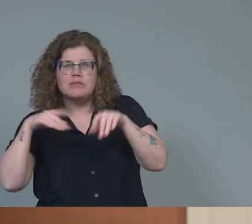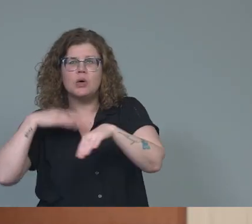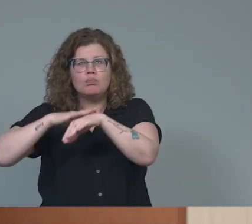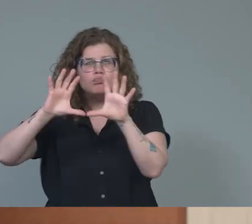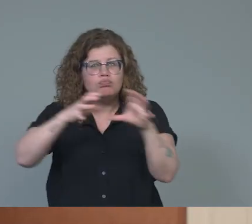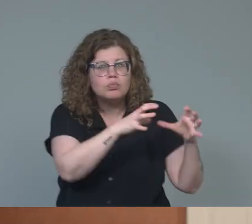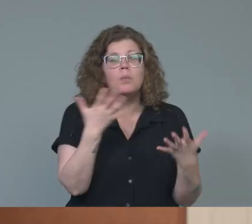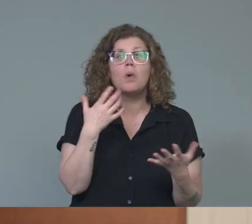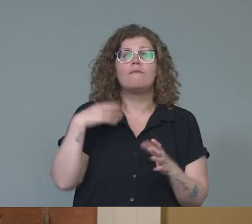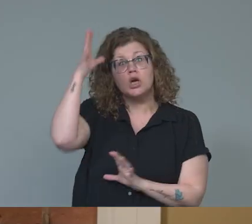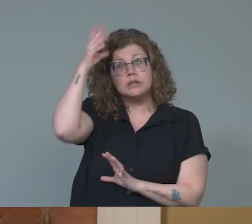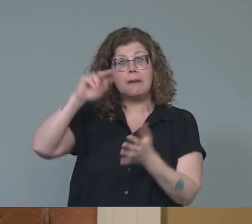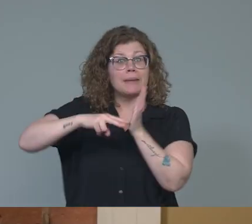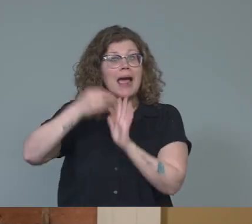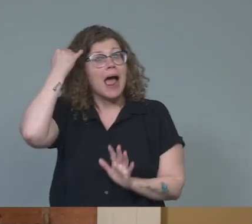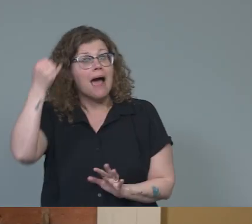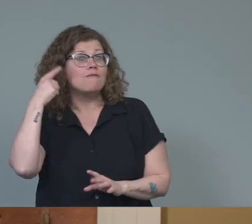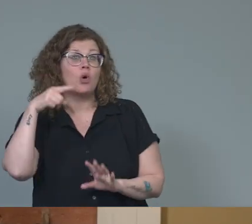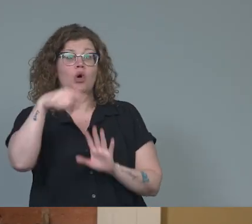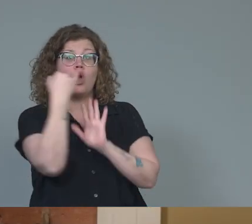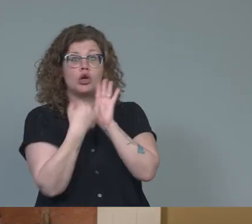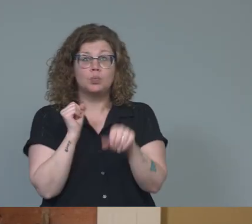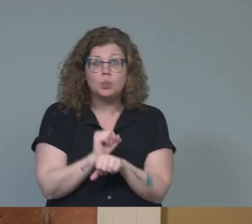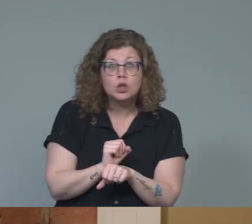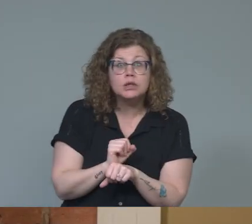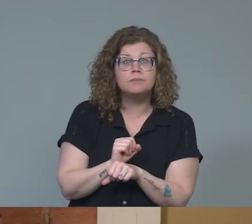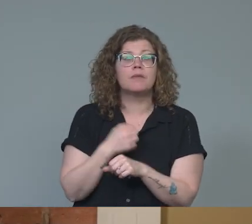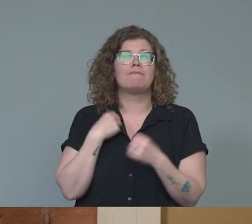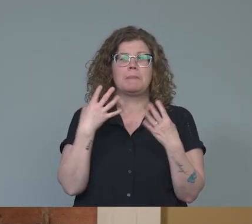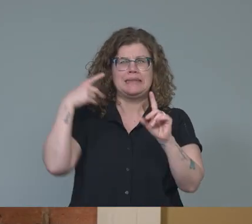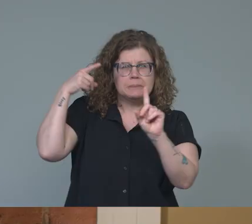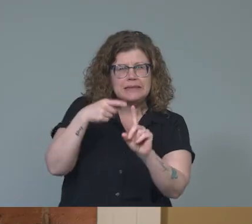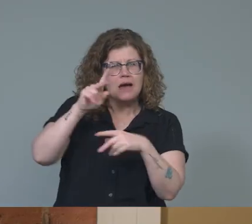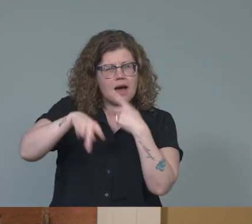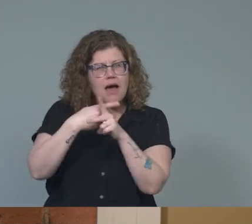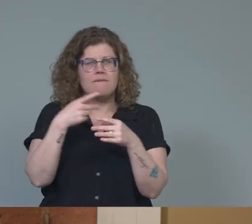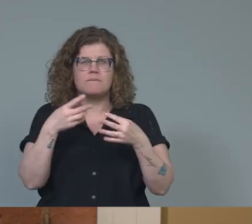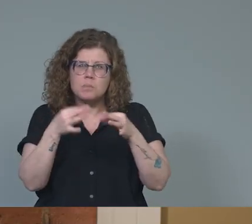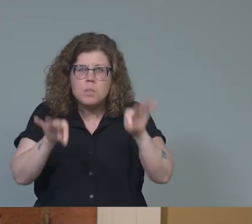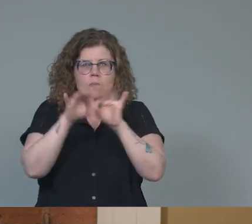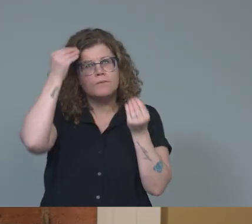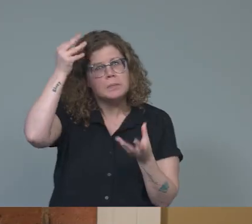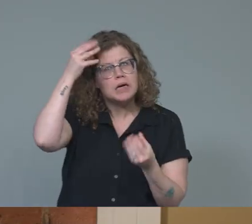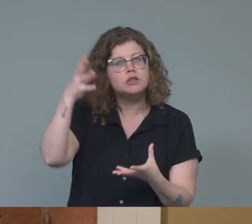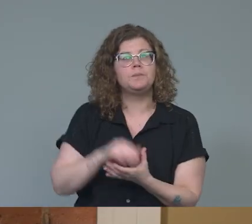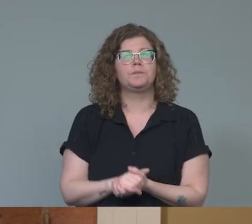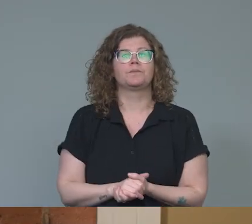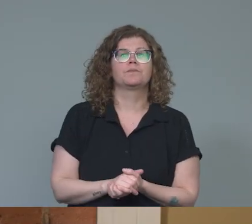on warranties. So while the concept is the idea for the artwork, the detailed design is all of the very,